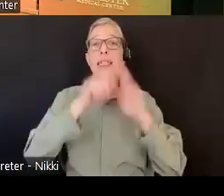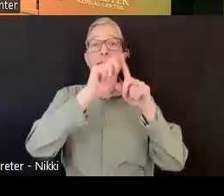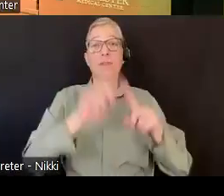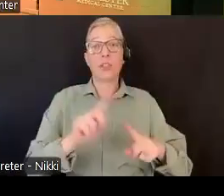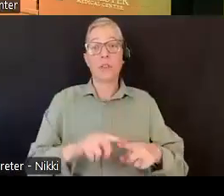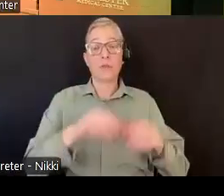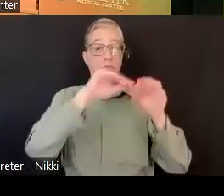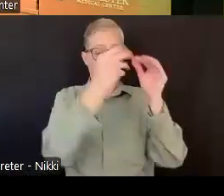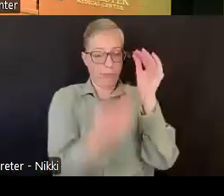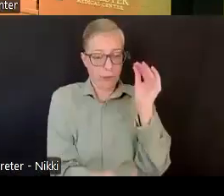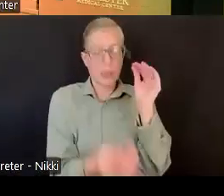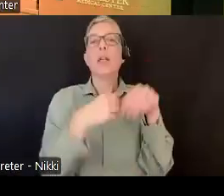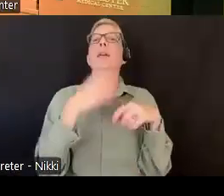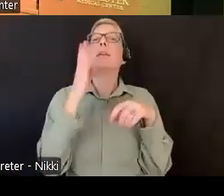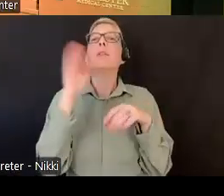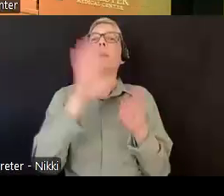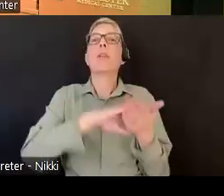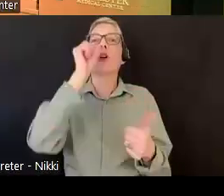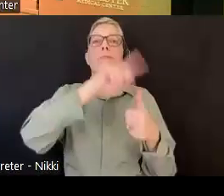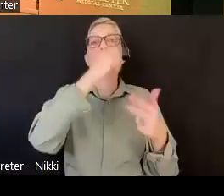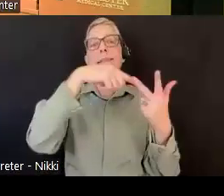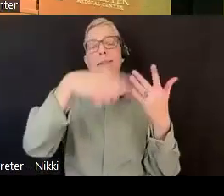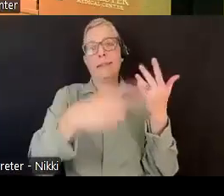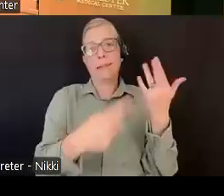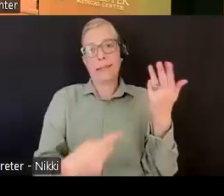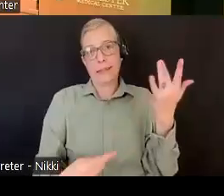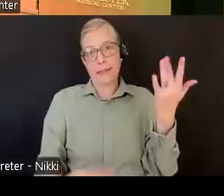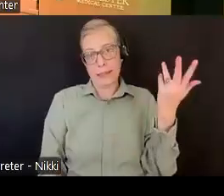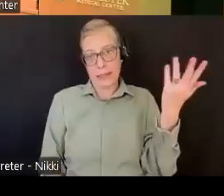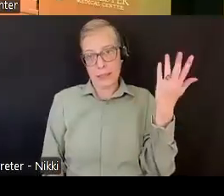pharmacologic intervention a laboratory procedure whatever it is and then there's this one keychain